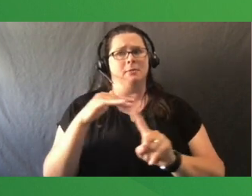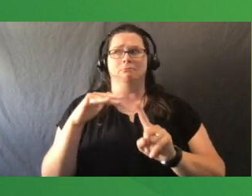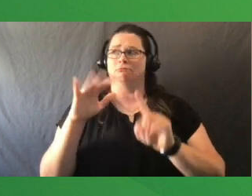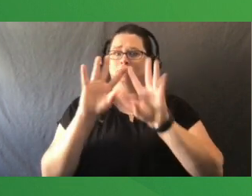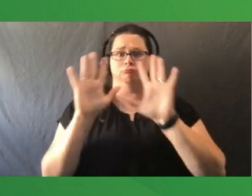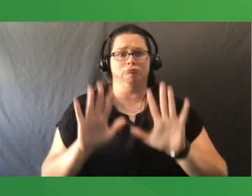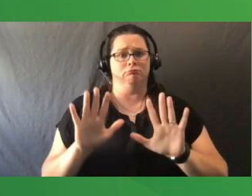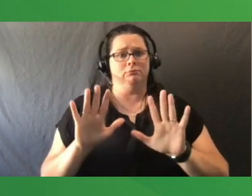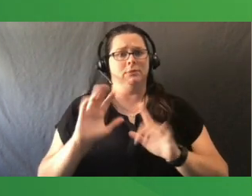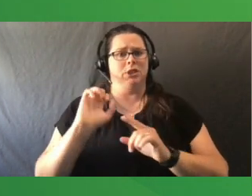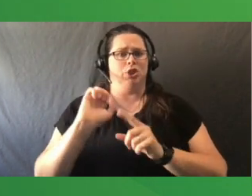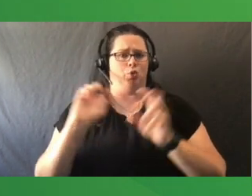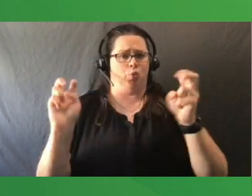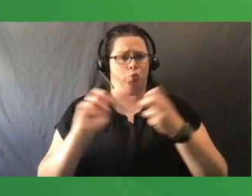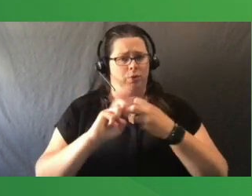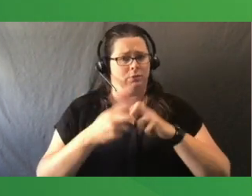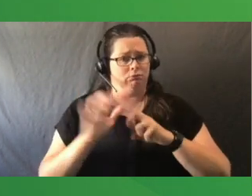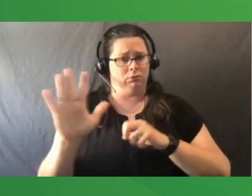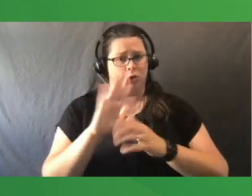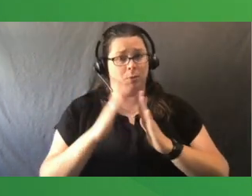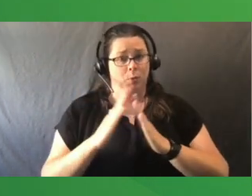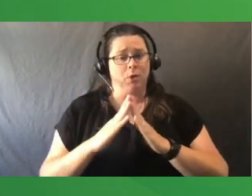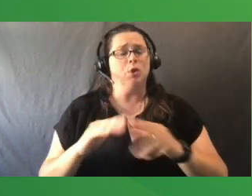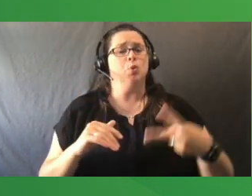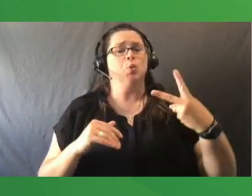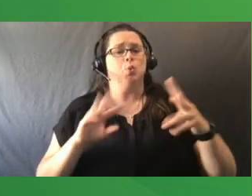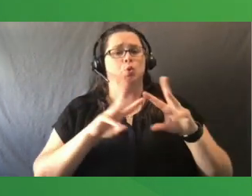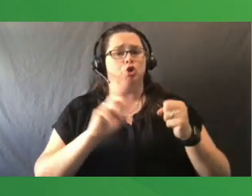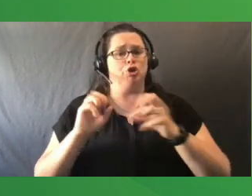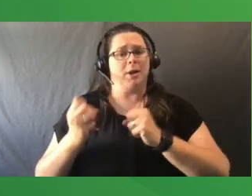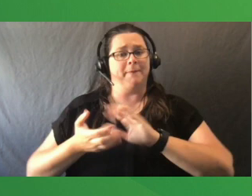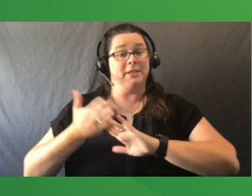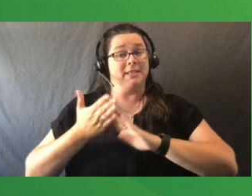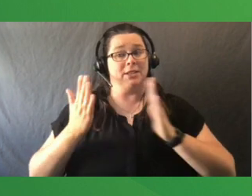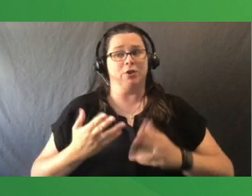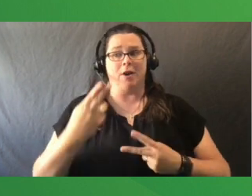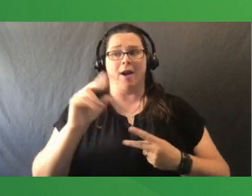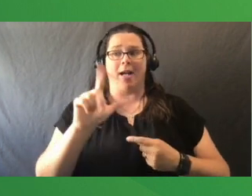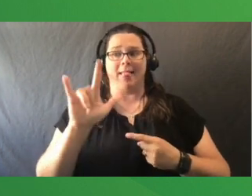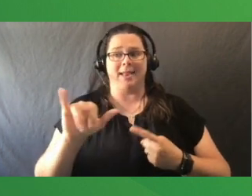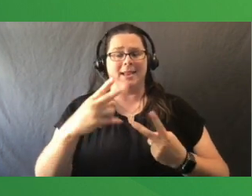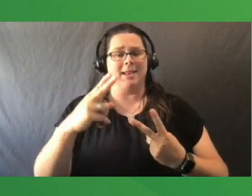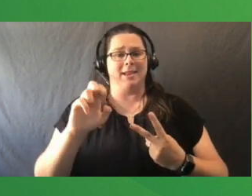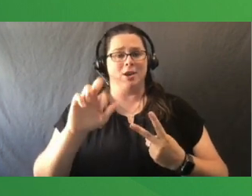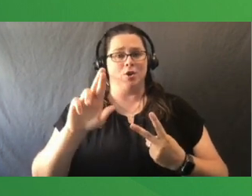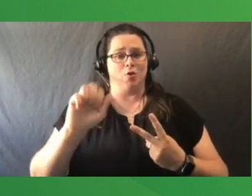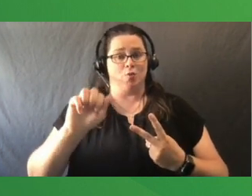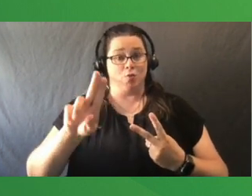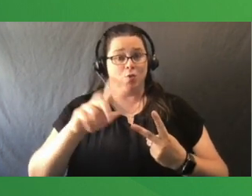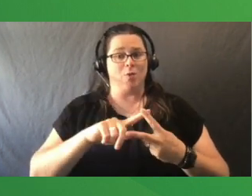So joining us today are two workshop facilitators are Holly Hereau and Patrice Scinta.